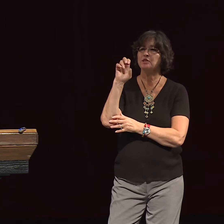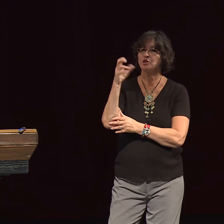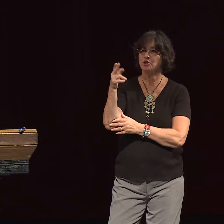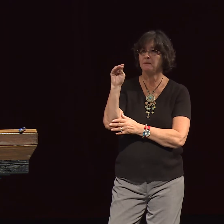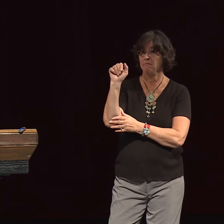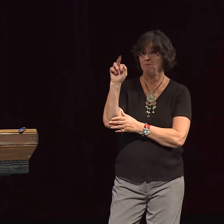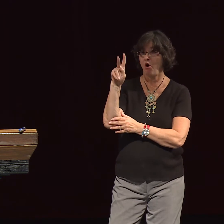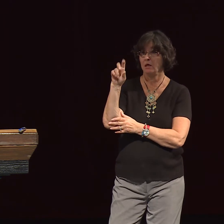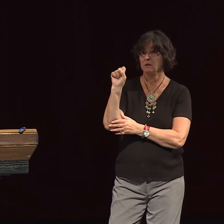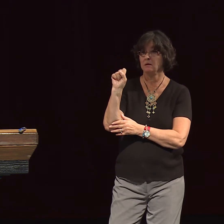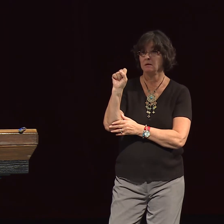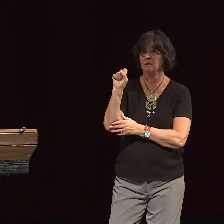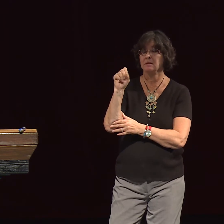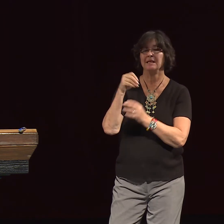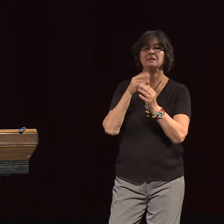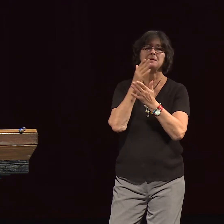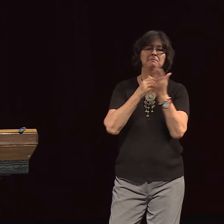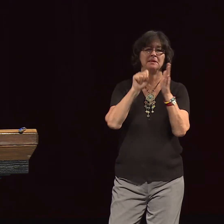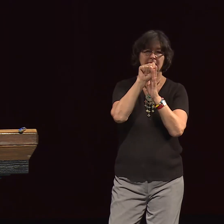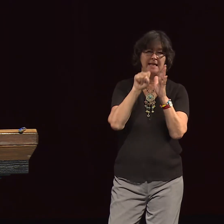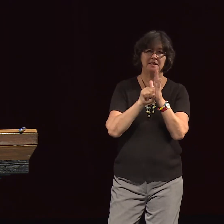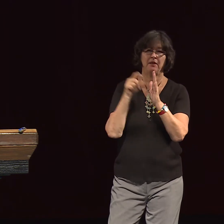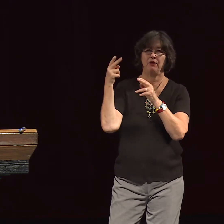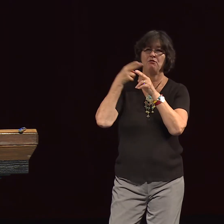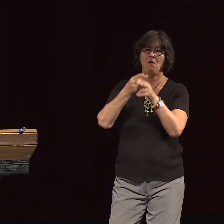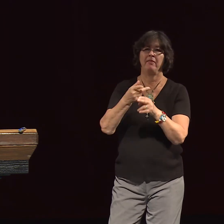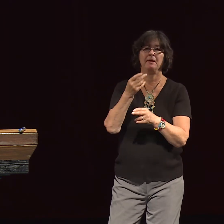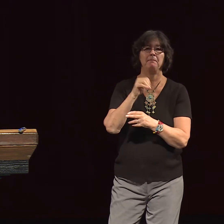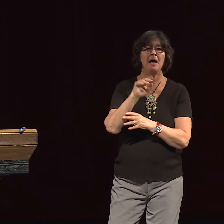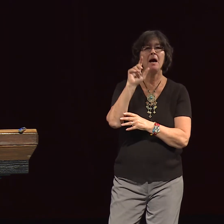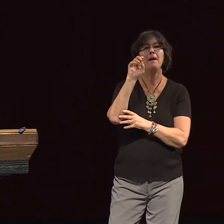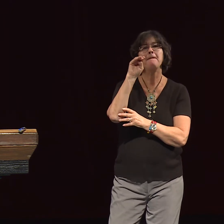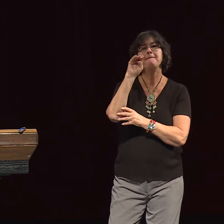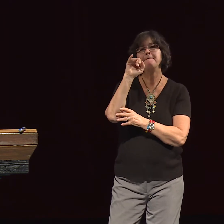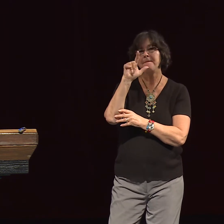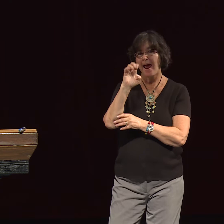We also need to use some language benchmarks.